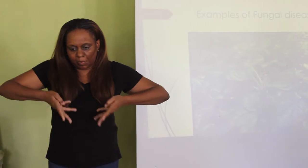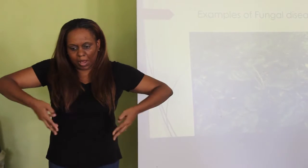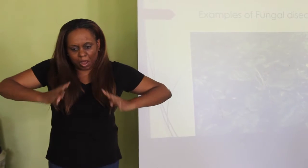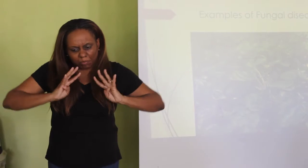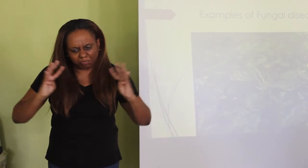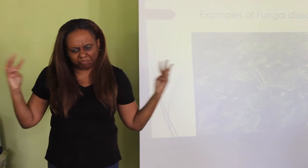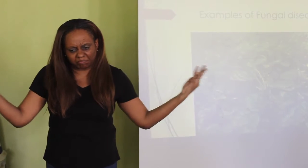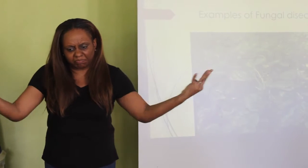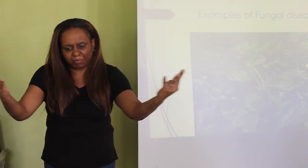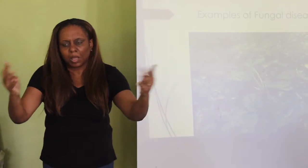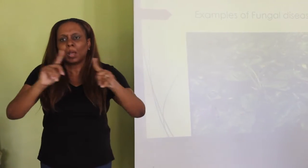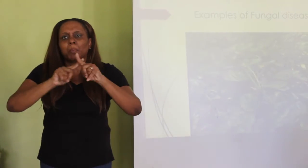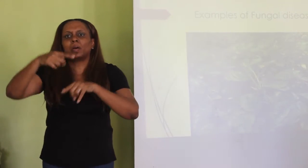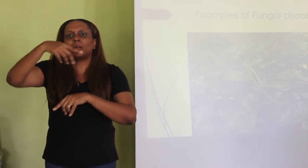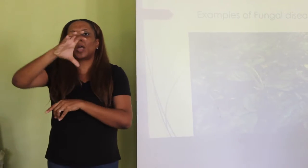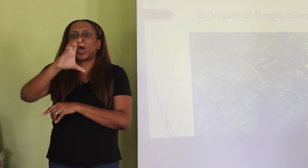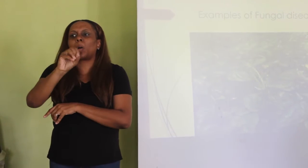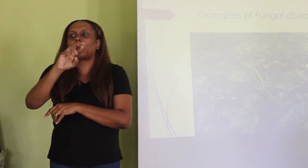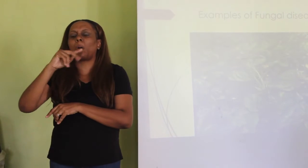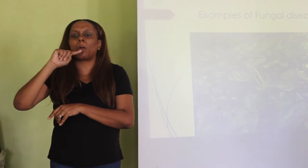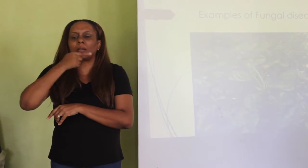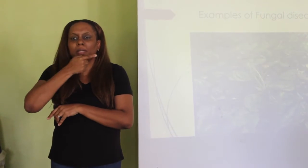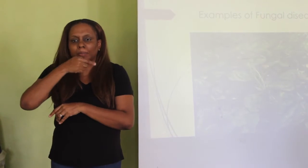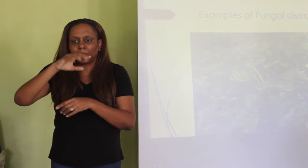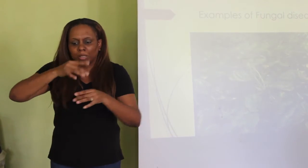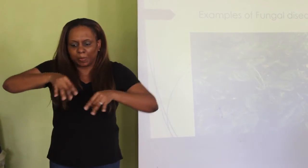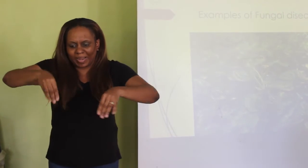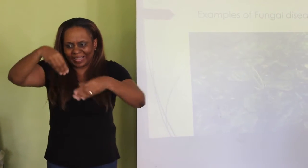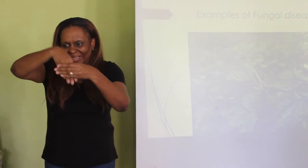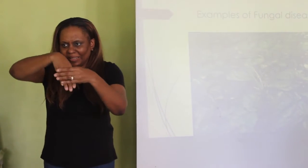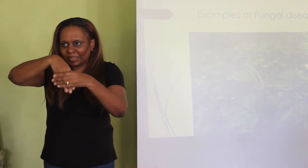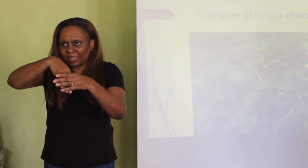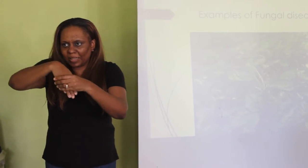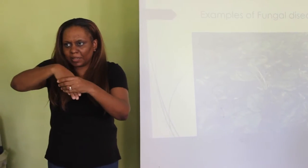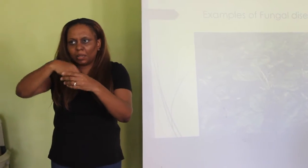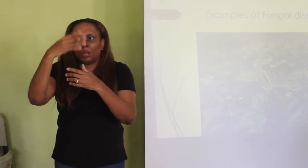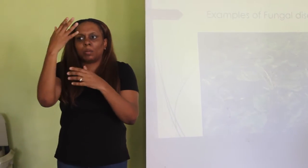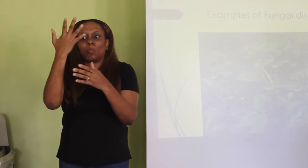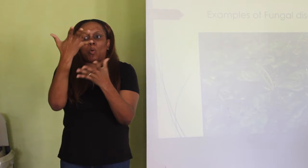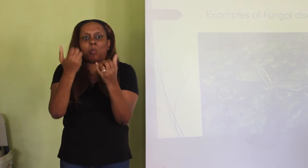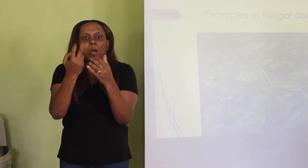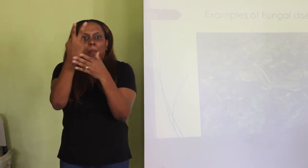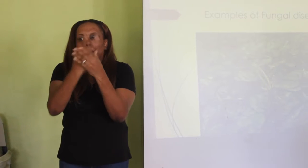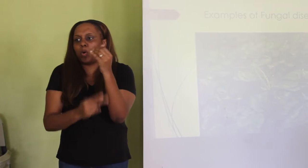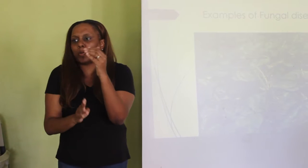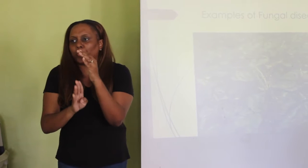then the yam binds onto it and the reason why they put it to point onto the corn